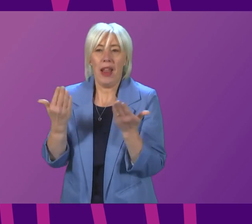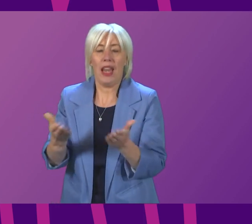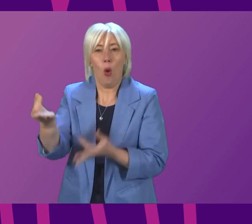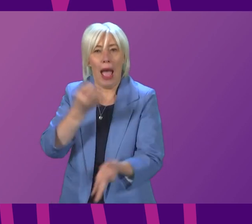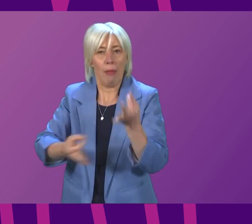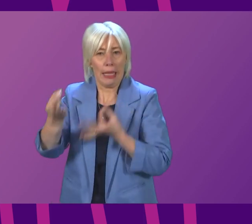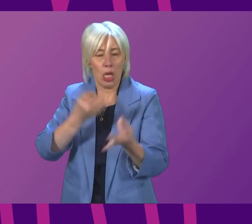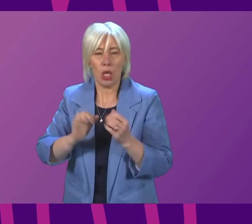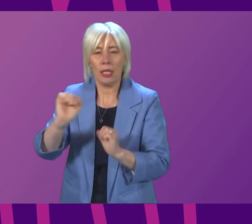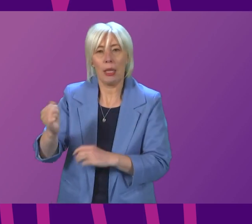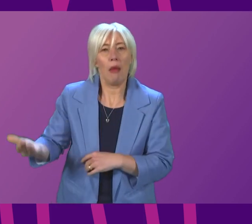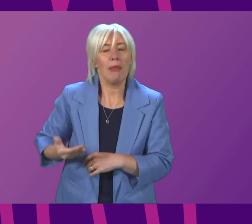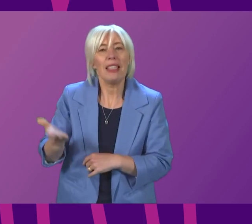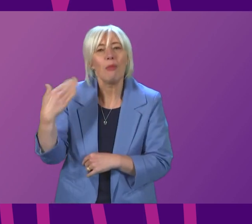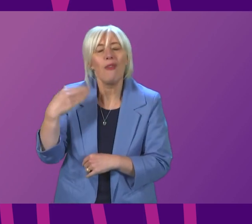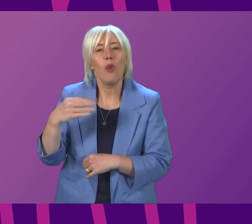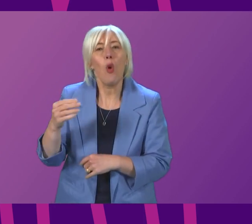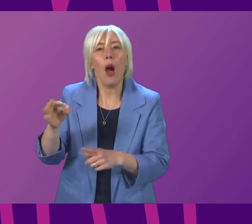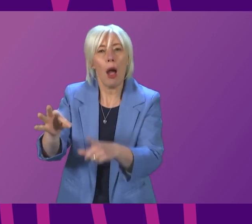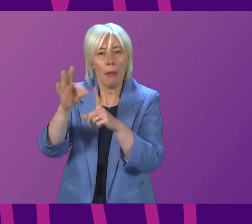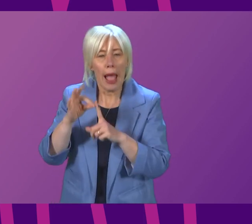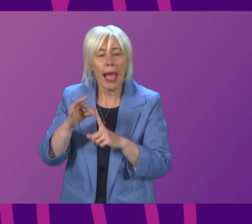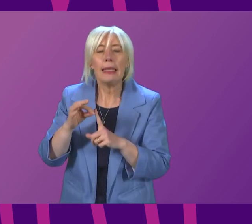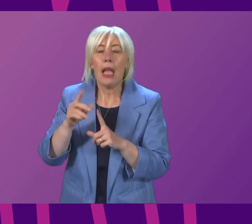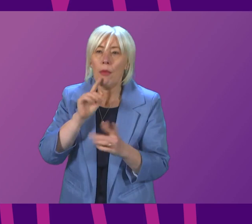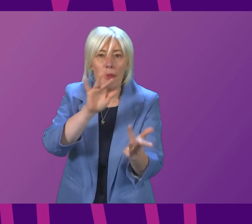Businesses that have previously received support are being contacted and asked to complete